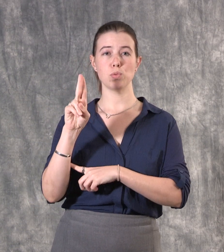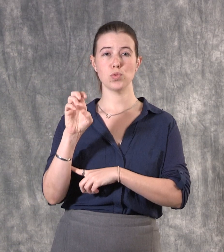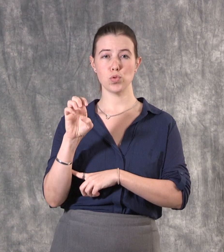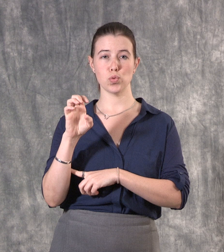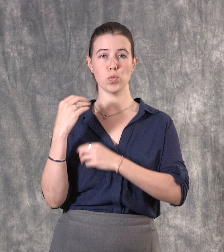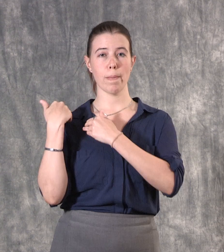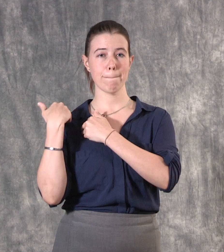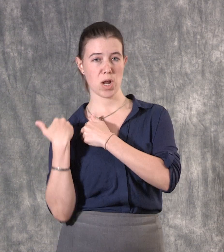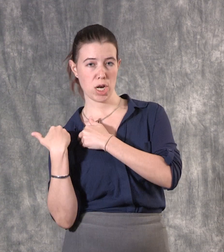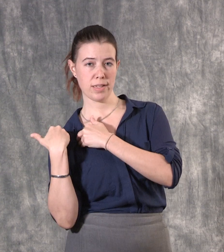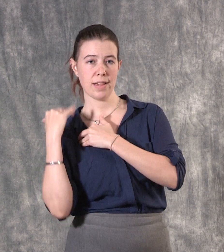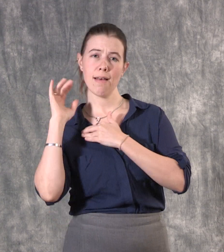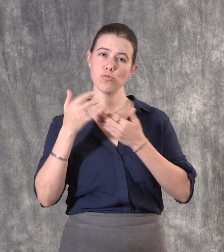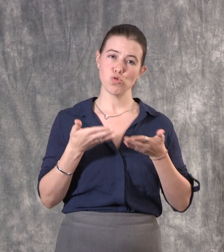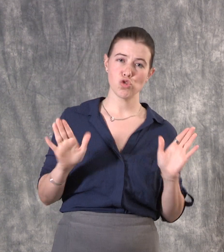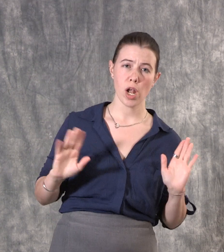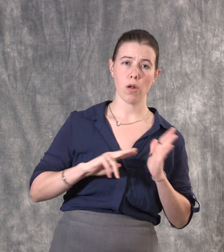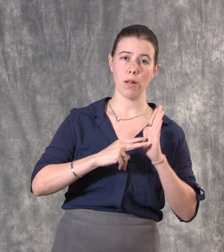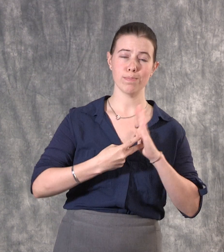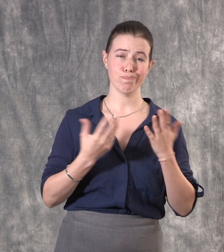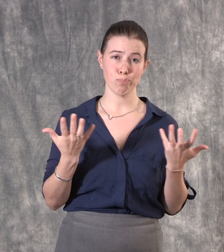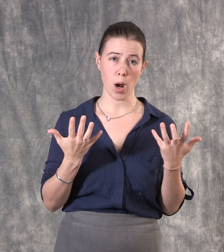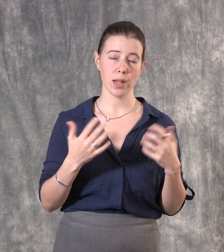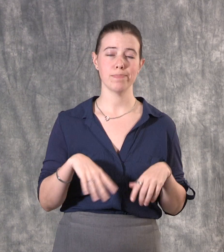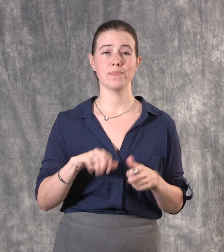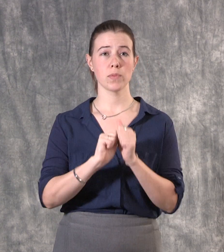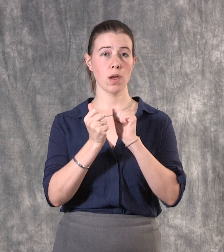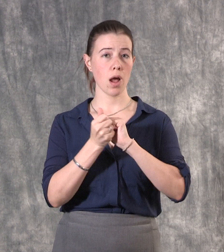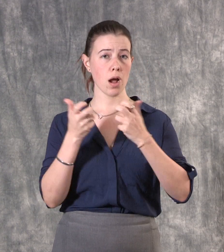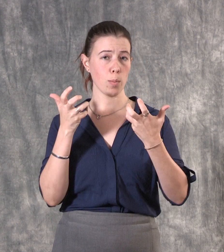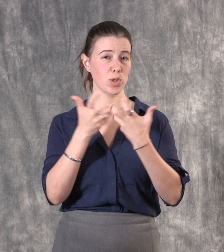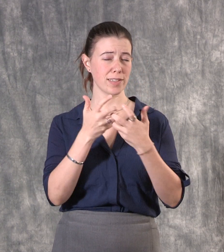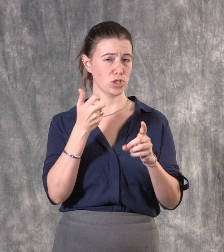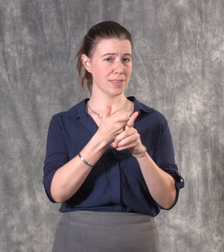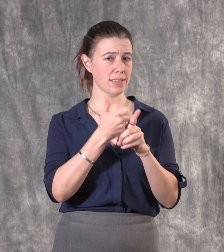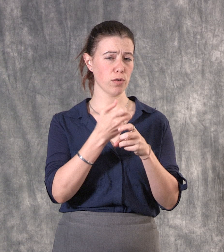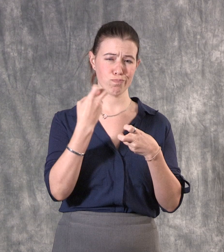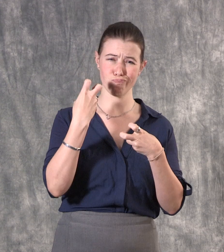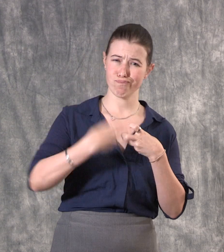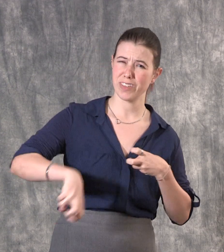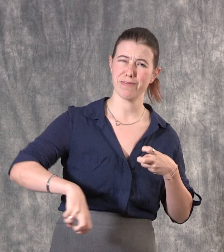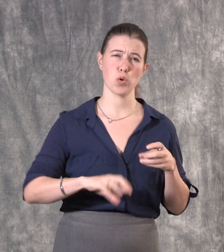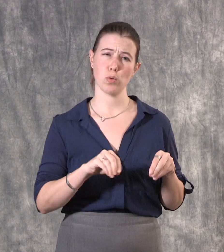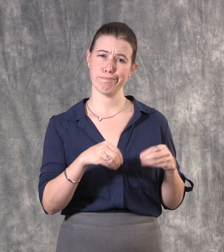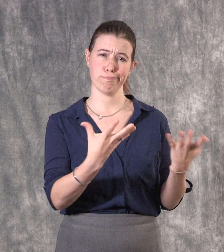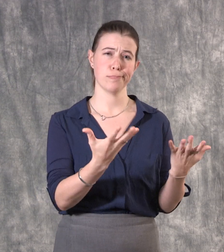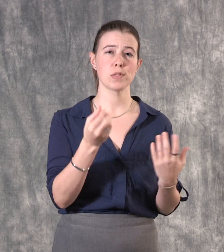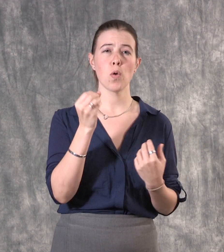burden. That generally means an accommodation will be difficult to